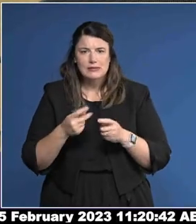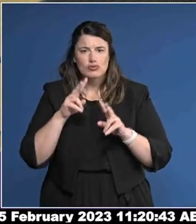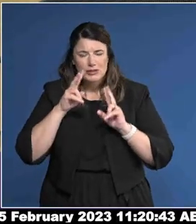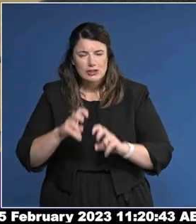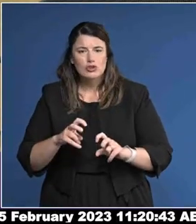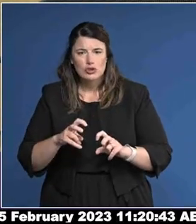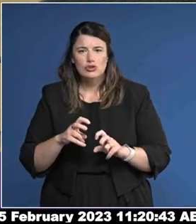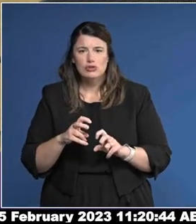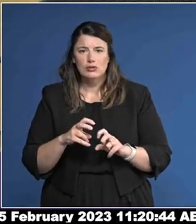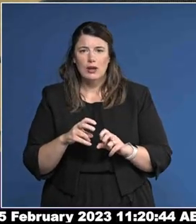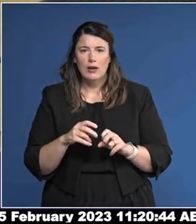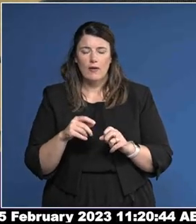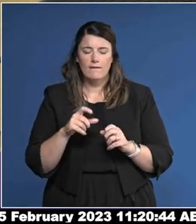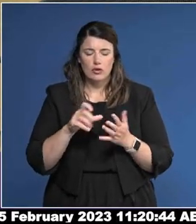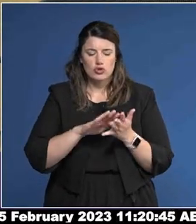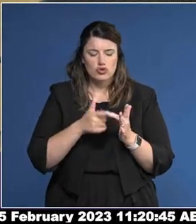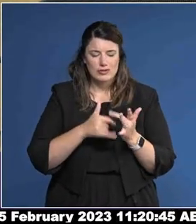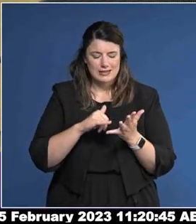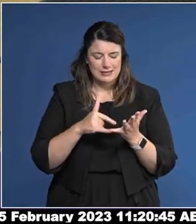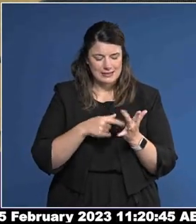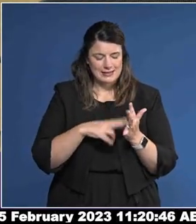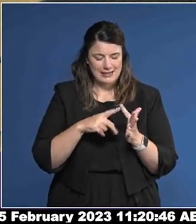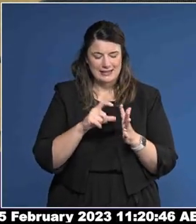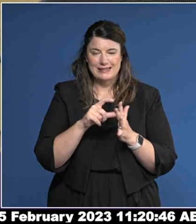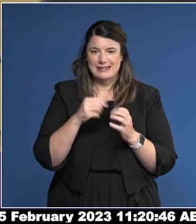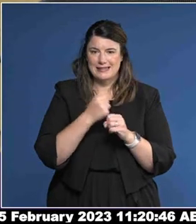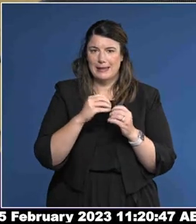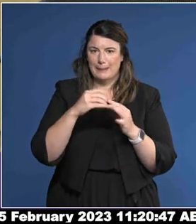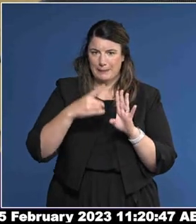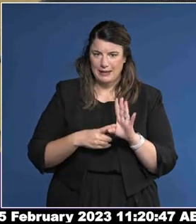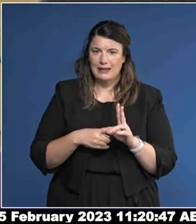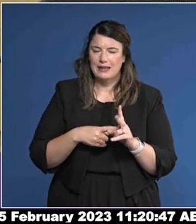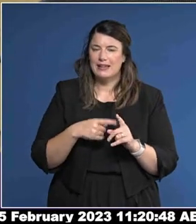There is growing evidence that paperwork is a growing burden on frontline staff and